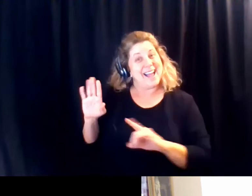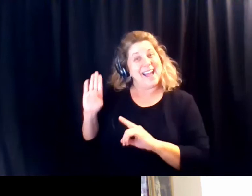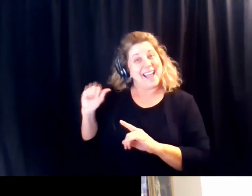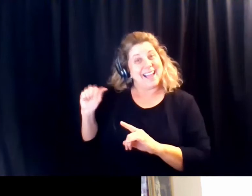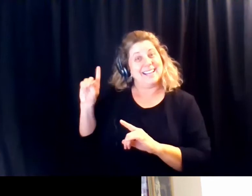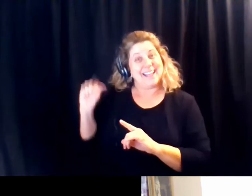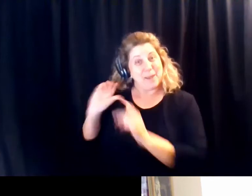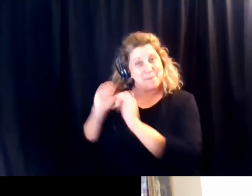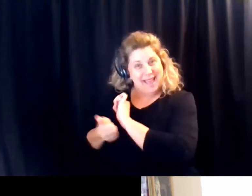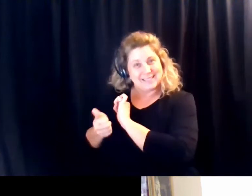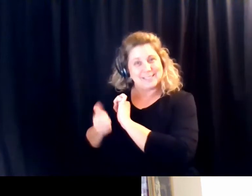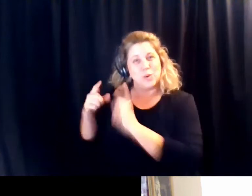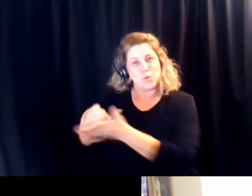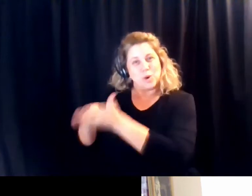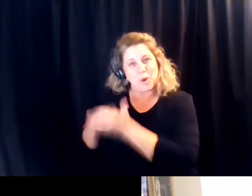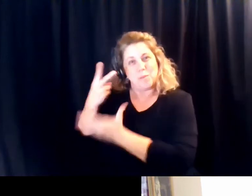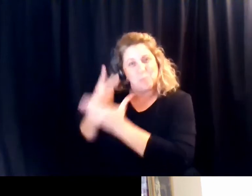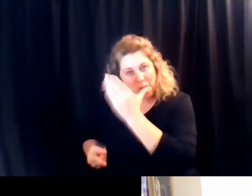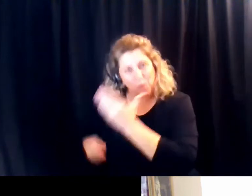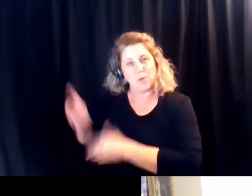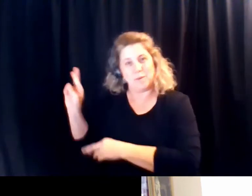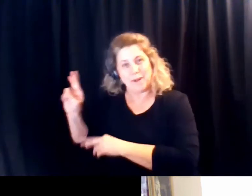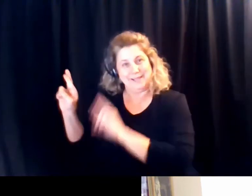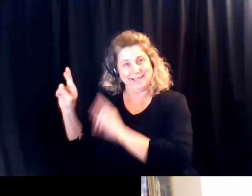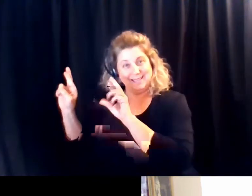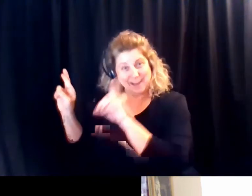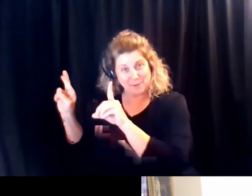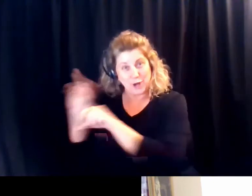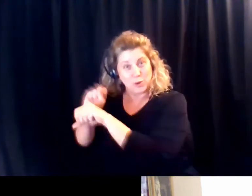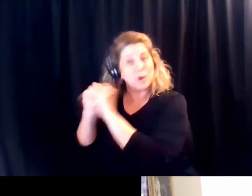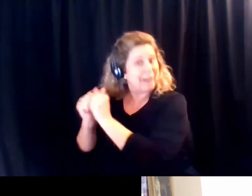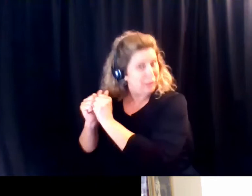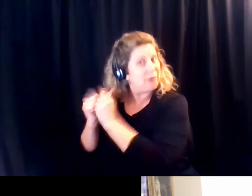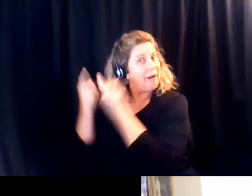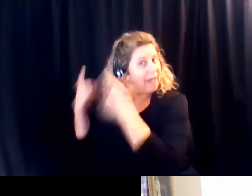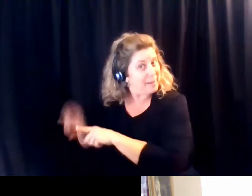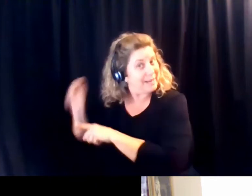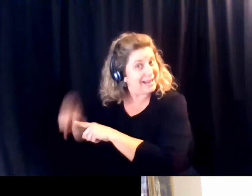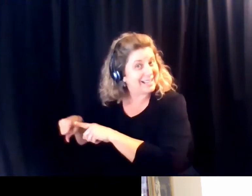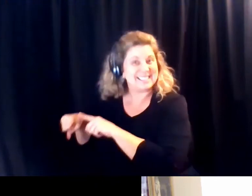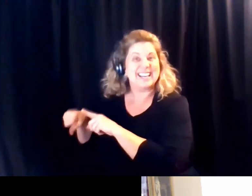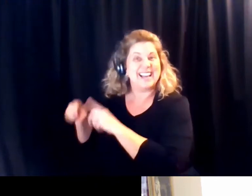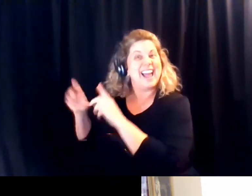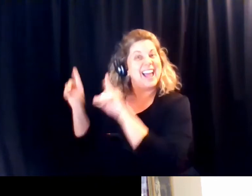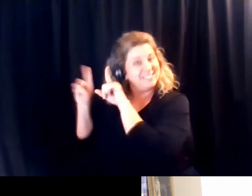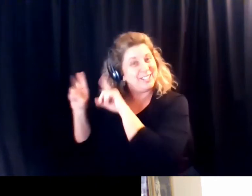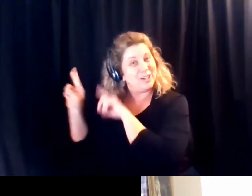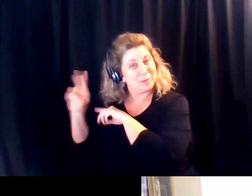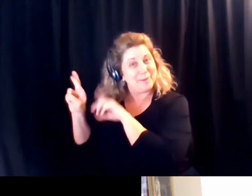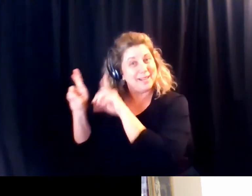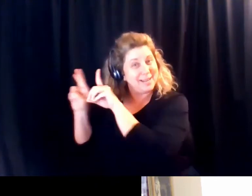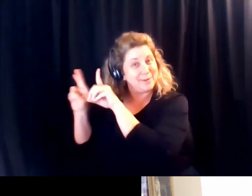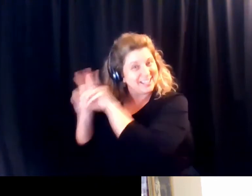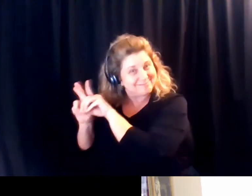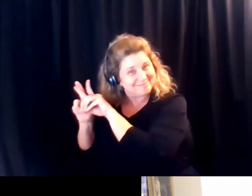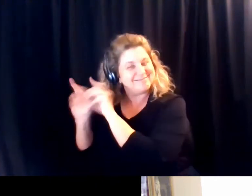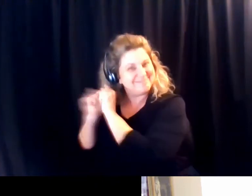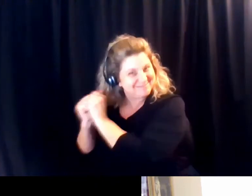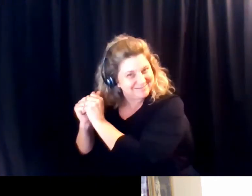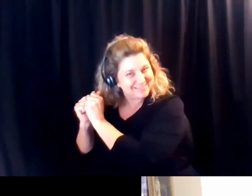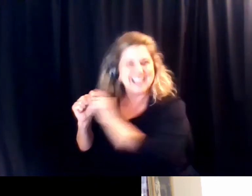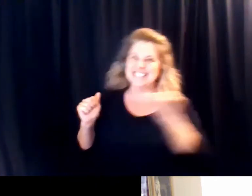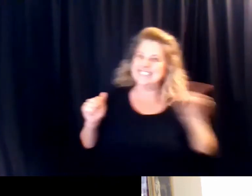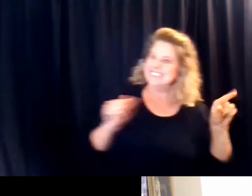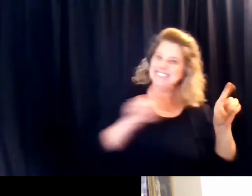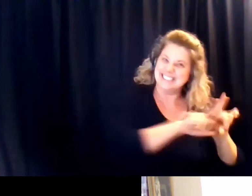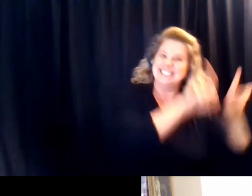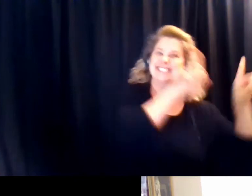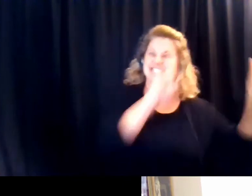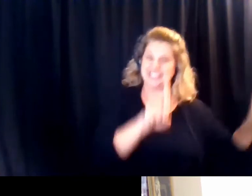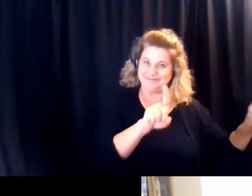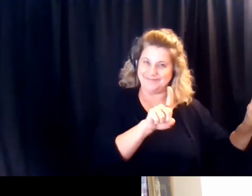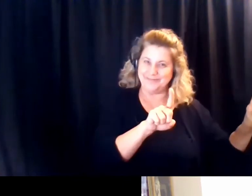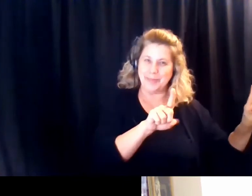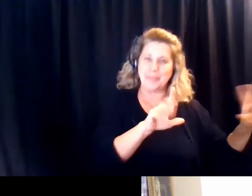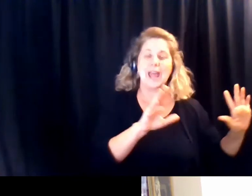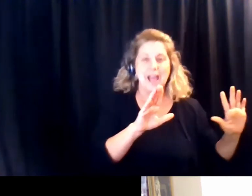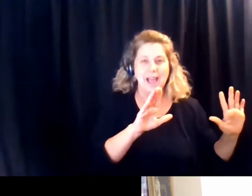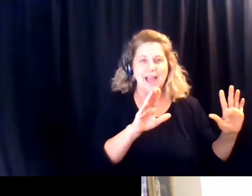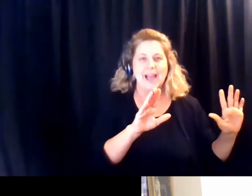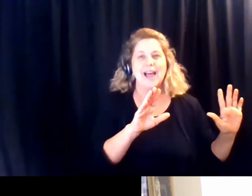Judith Heumann: To work with the senators to get them to understand that we needed to ratify the CRP be because you know we're living in a world that's becoming more globalized, the importance of disabled people.